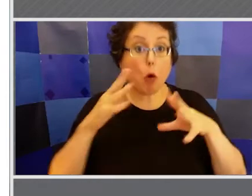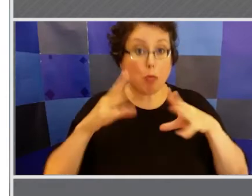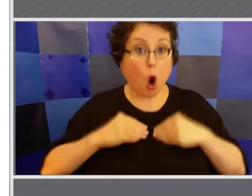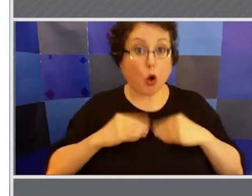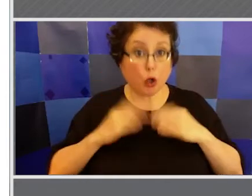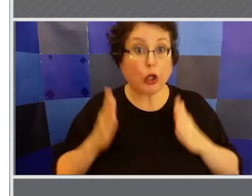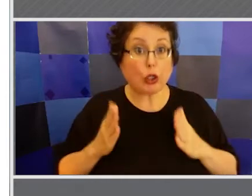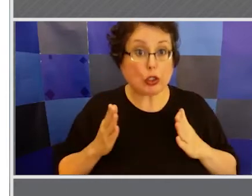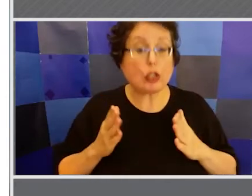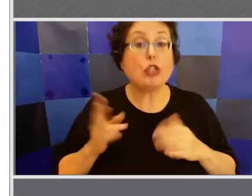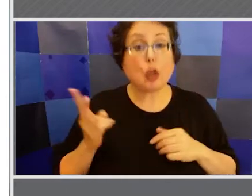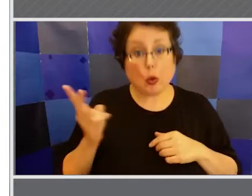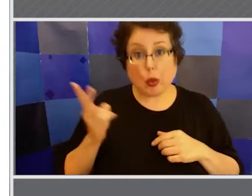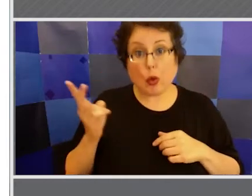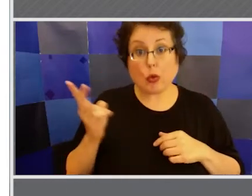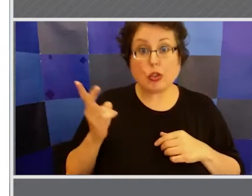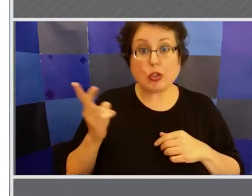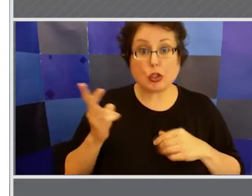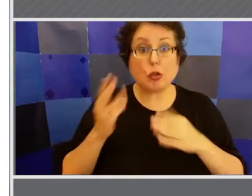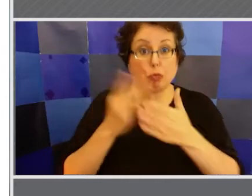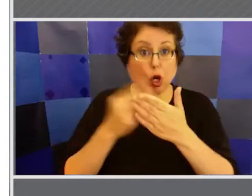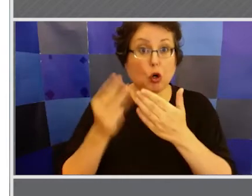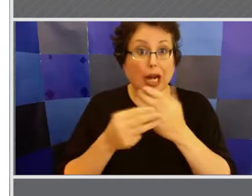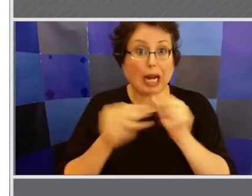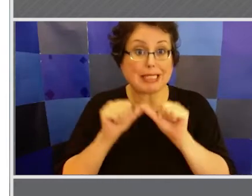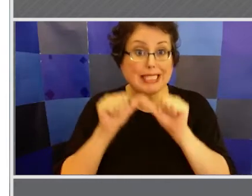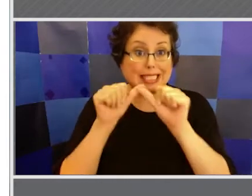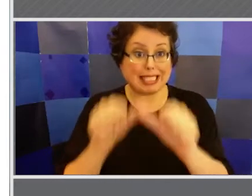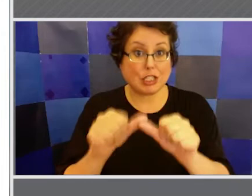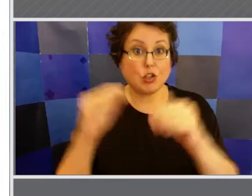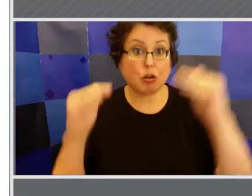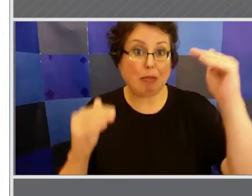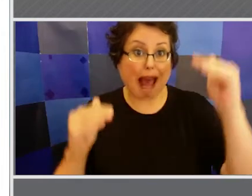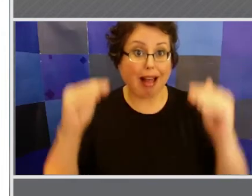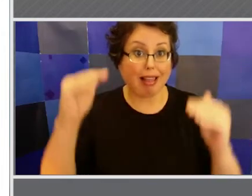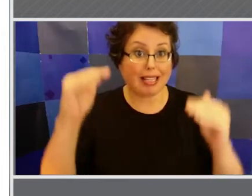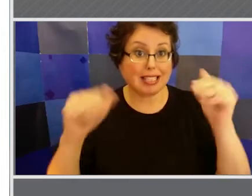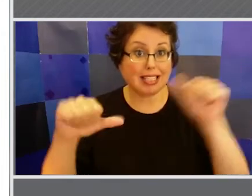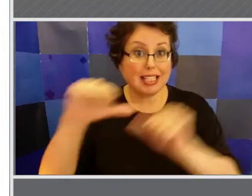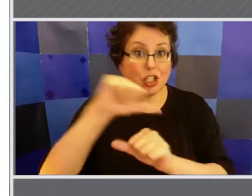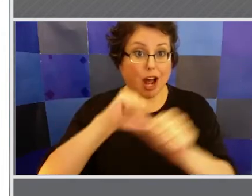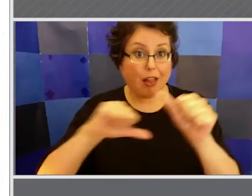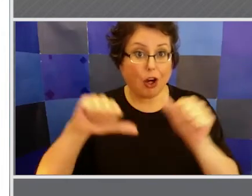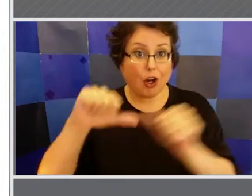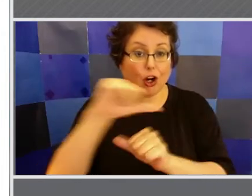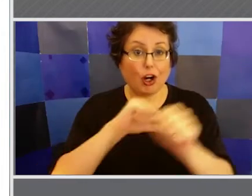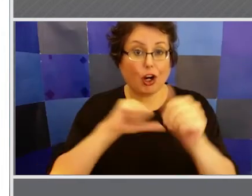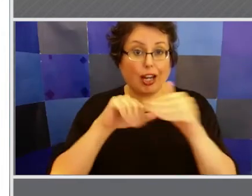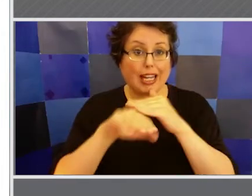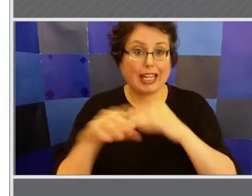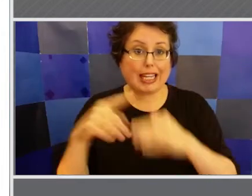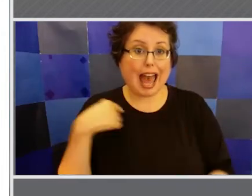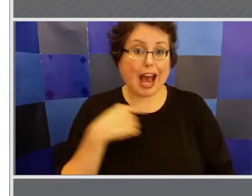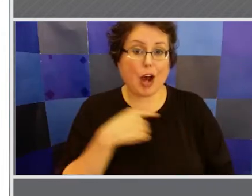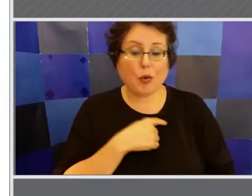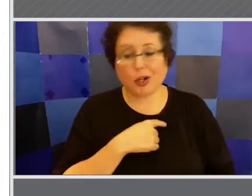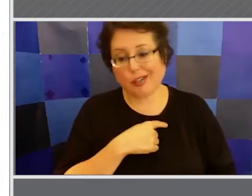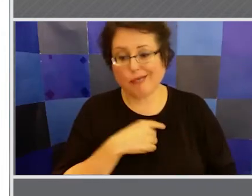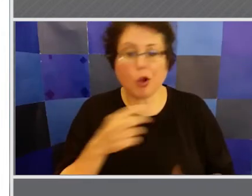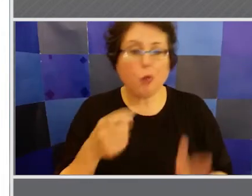two programs continue to kind of balance each other out in our request to the city when